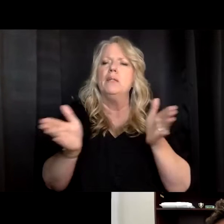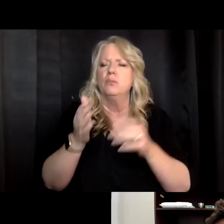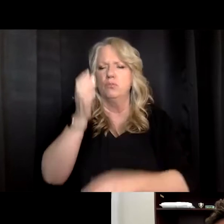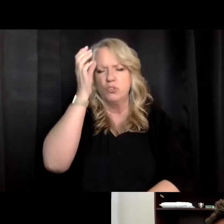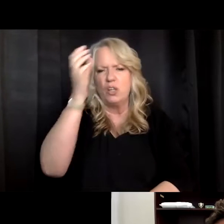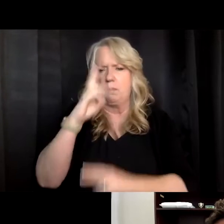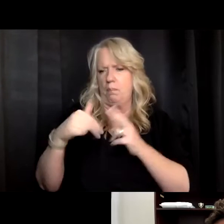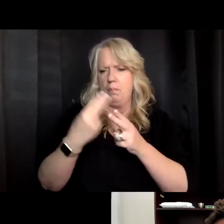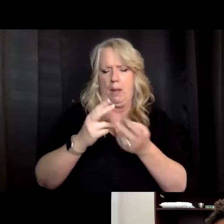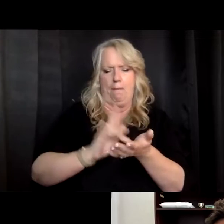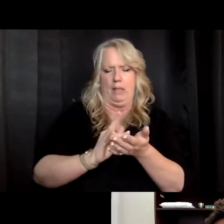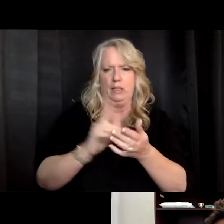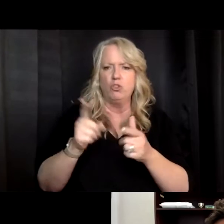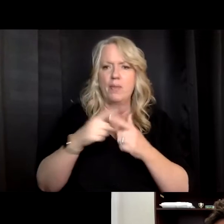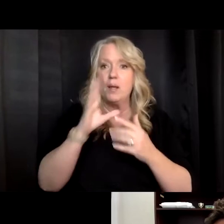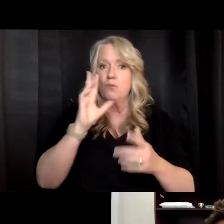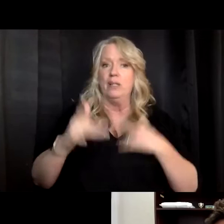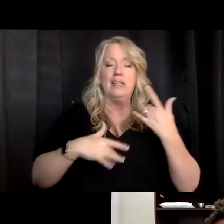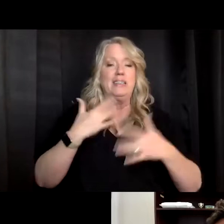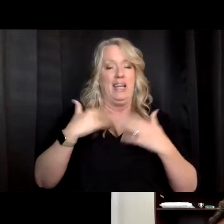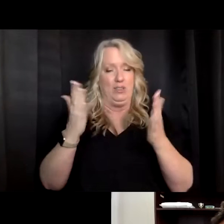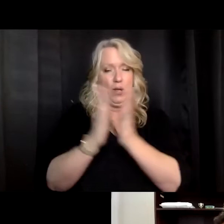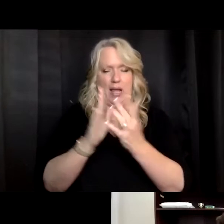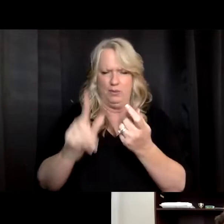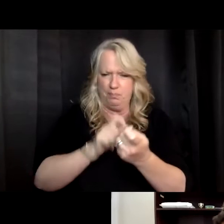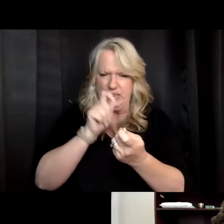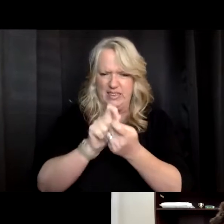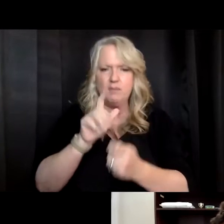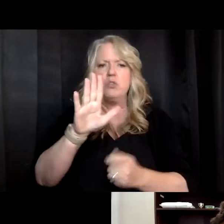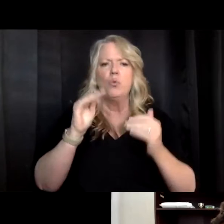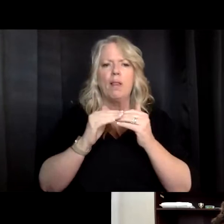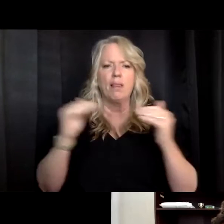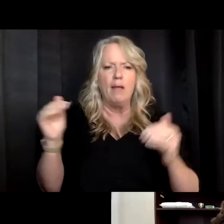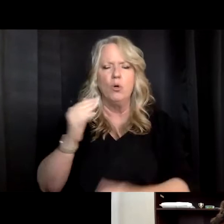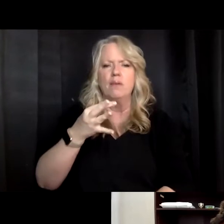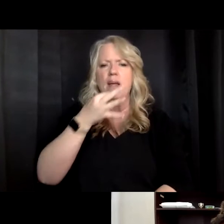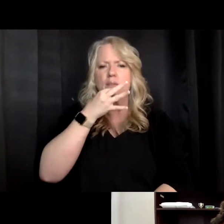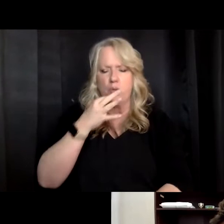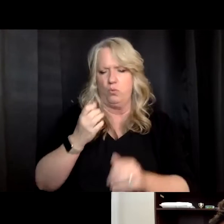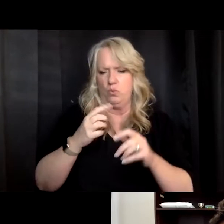> SO, THESE, I WILL GO OVER VERY BASIC GENERAL CON CELTICS ABOUT MEDICATIONS. THEN I AM REALLY EXCITED